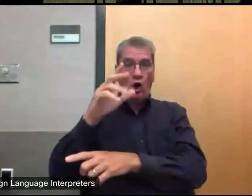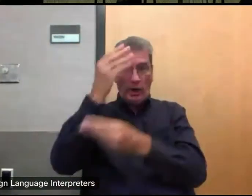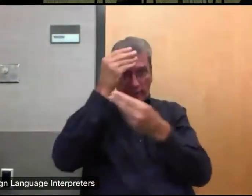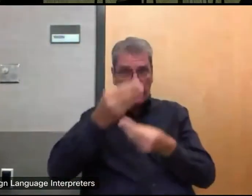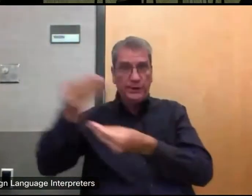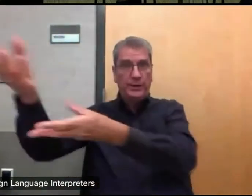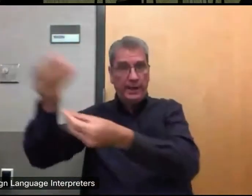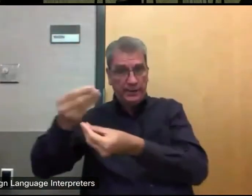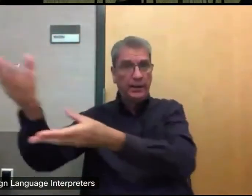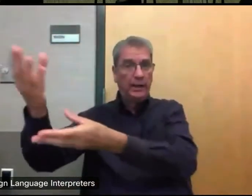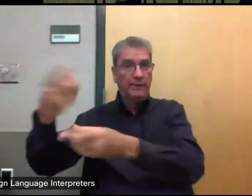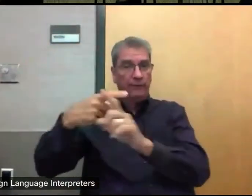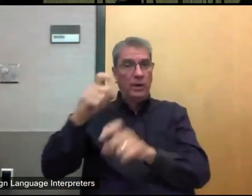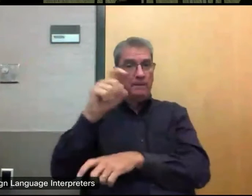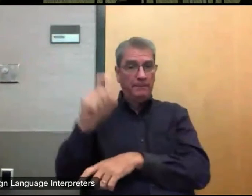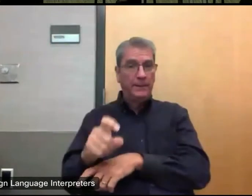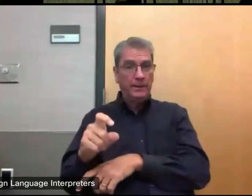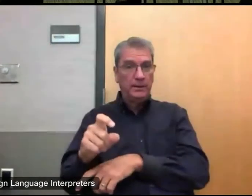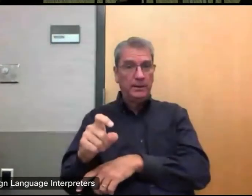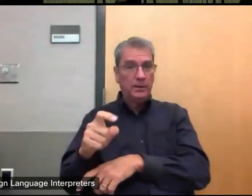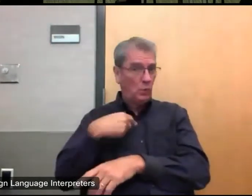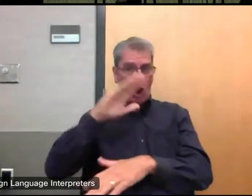our website. So we all had the same data, but they were